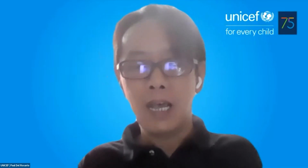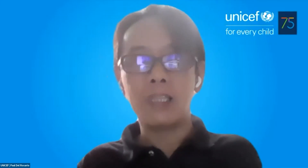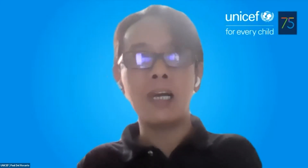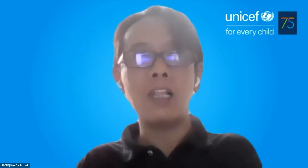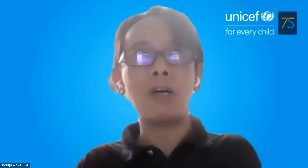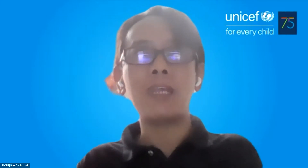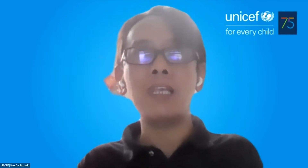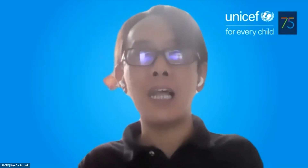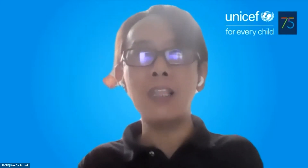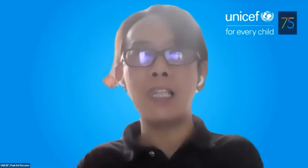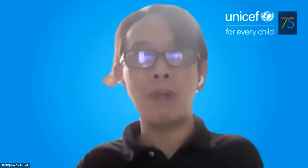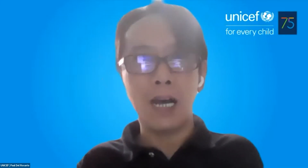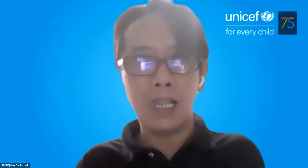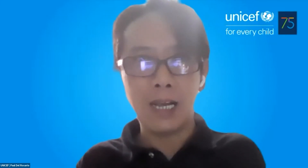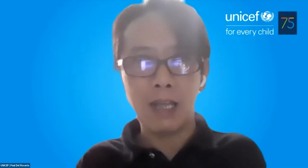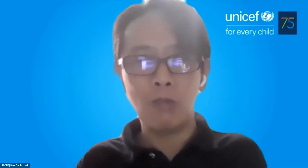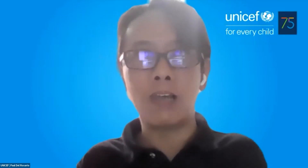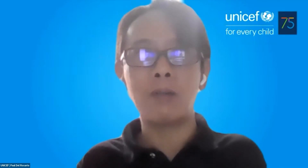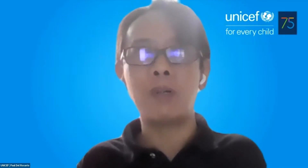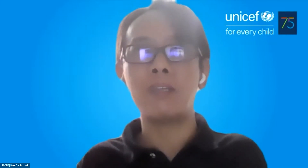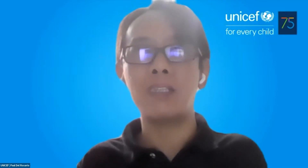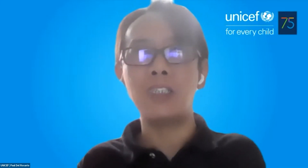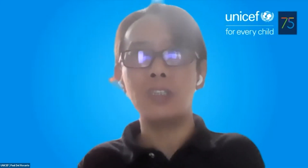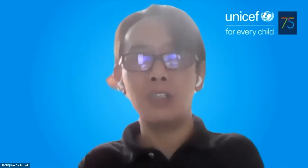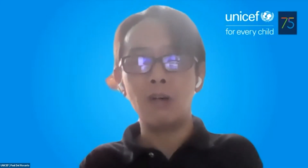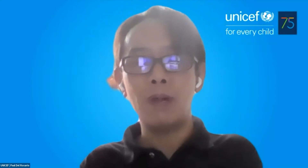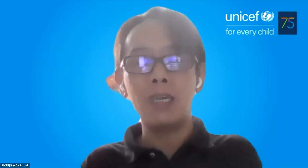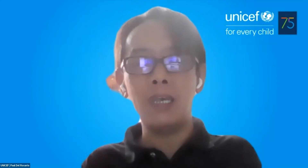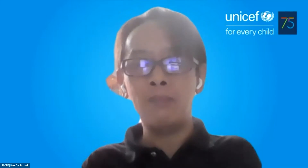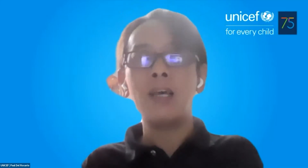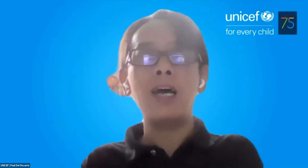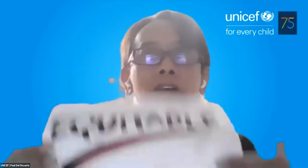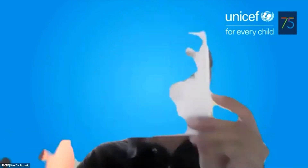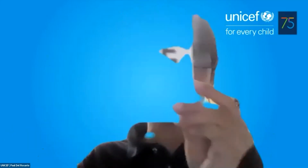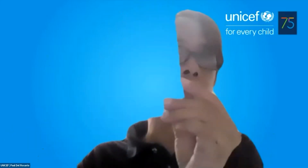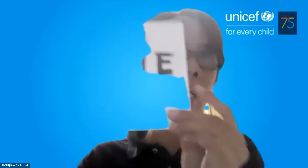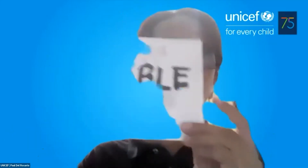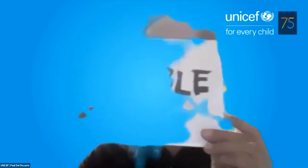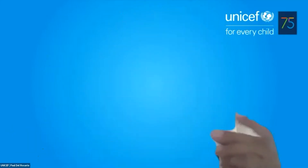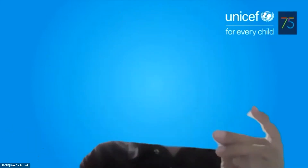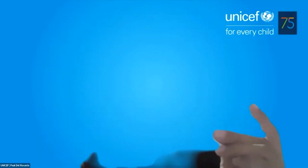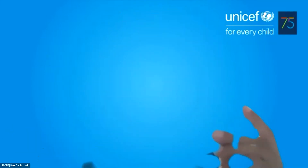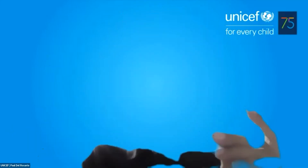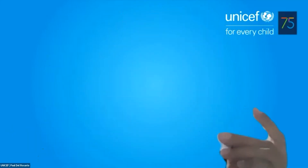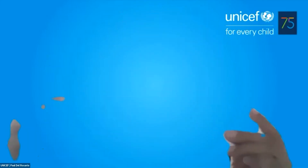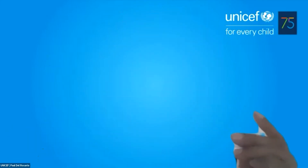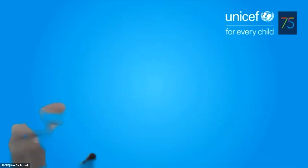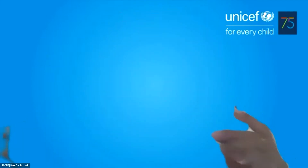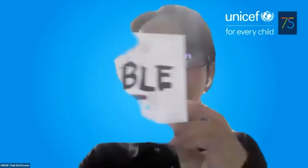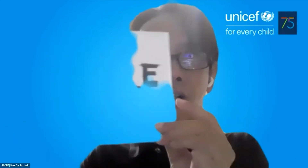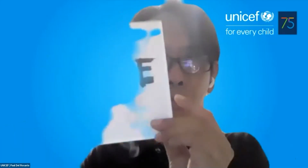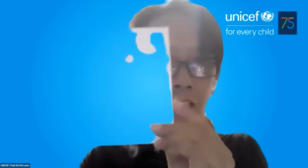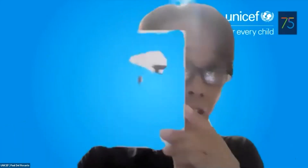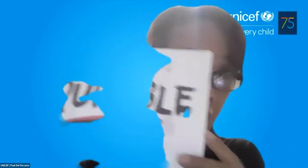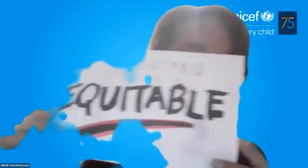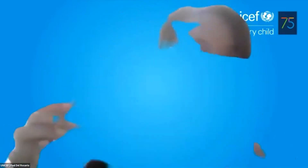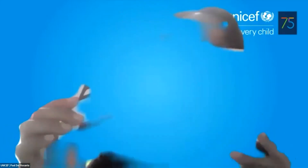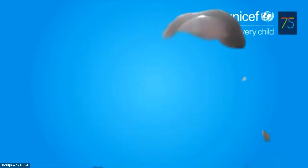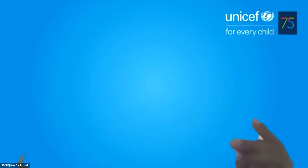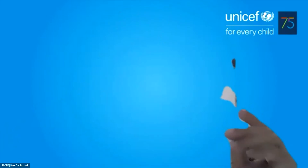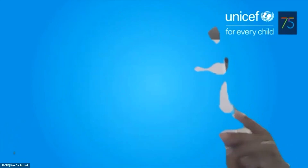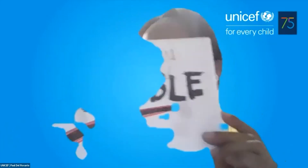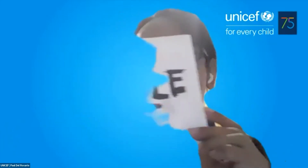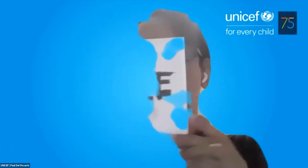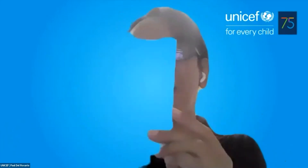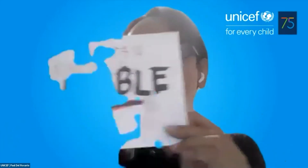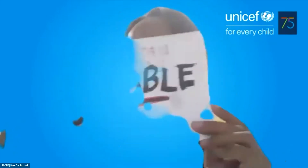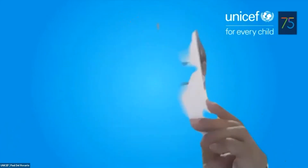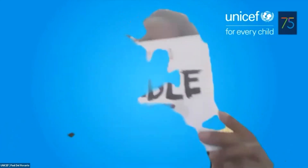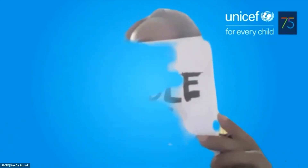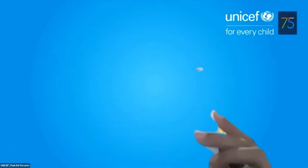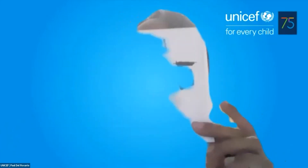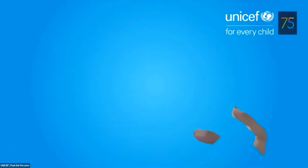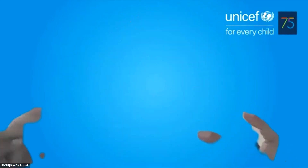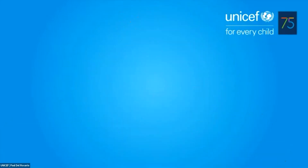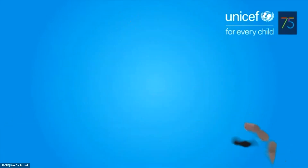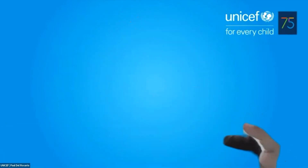And the second word from Doc Macky's presentation is equitable. I don't know if you are seeing this on your screens but I made ---